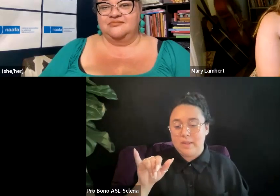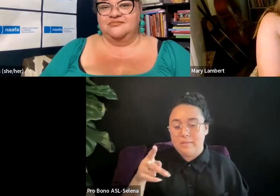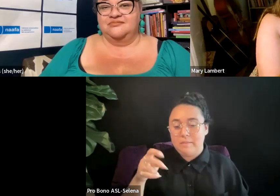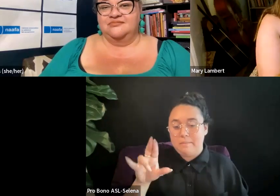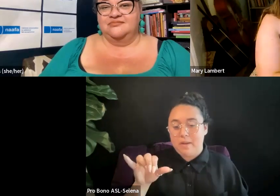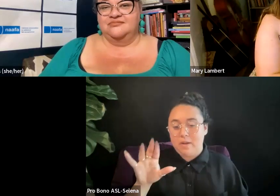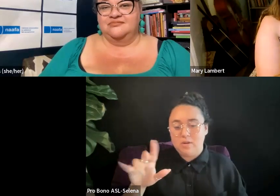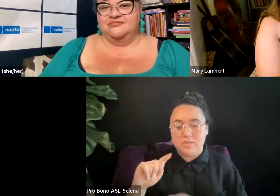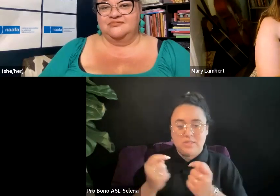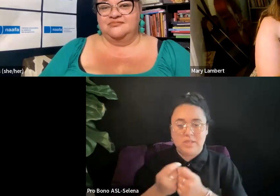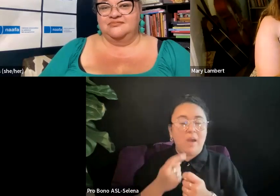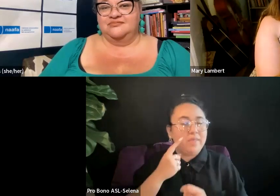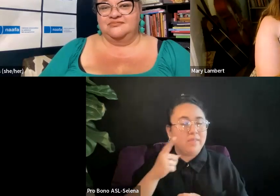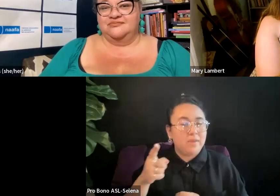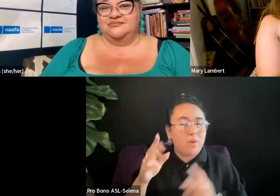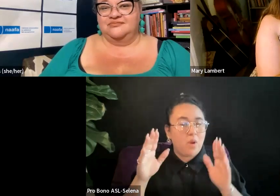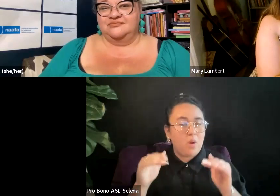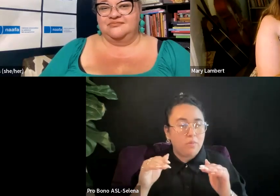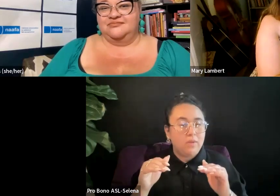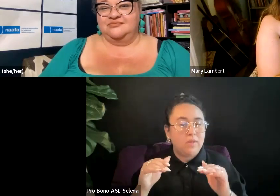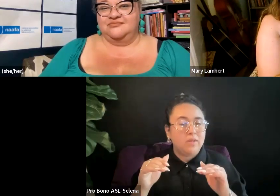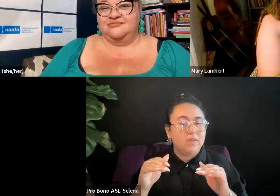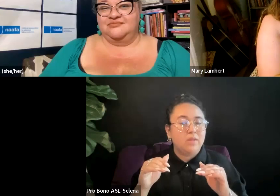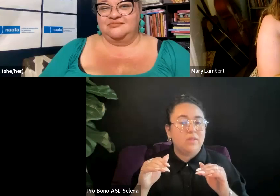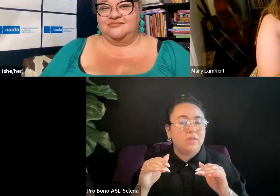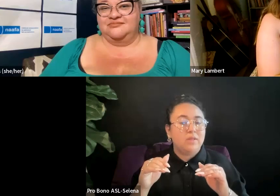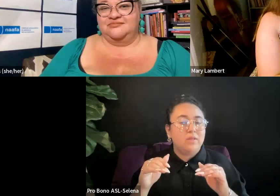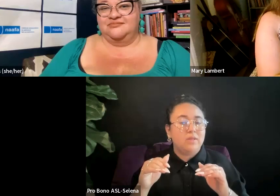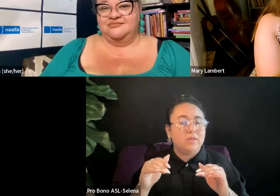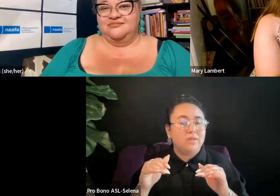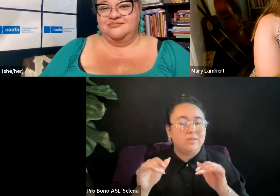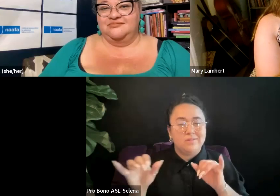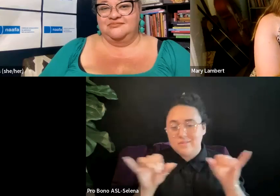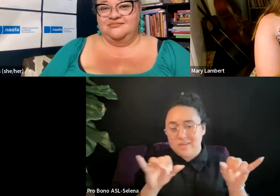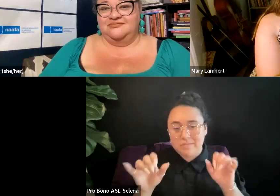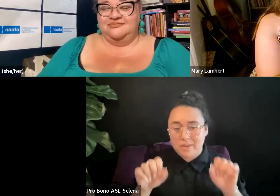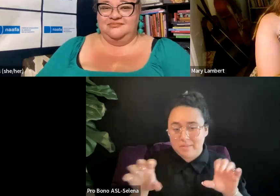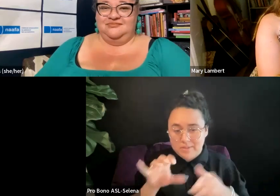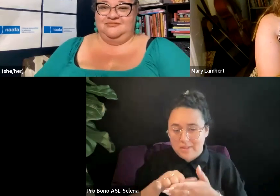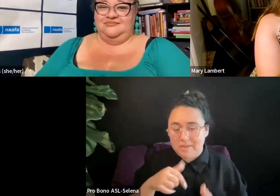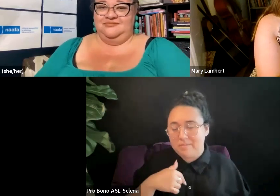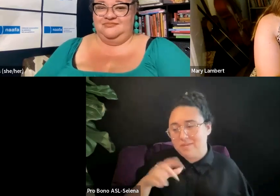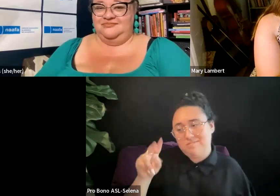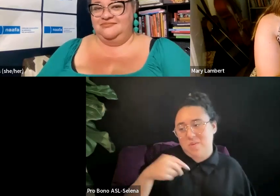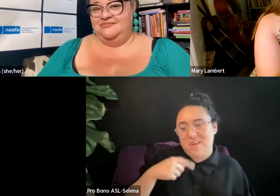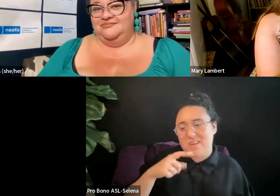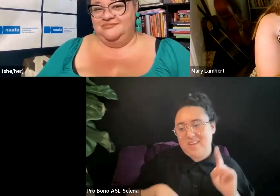I think they were hoping that it would be kind of that I would be able to do that. And I just was like, I can't do what she does.